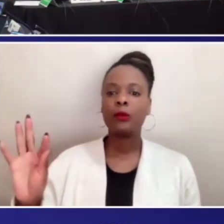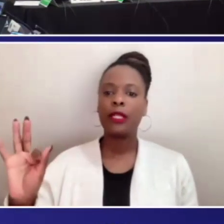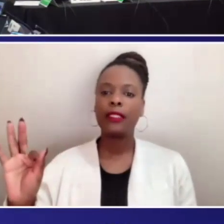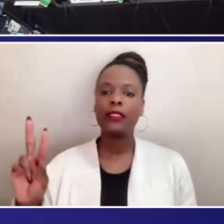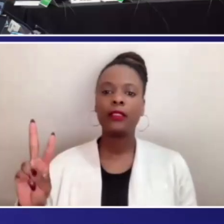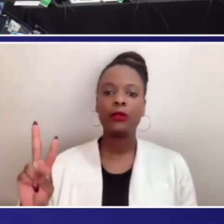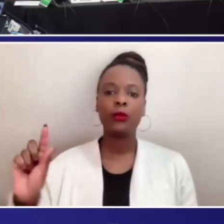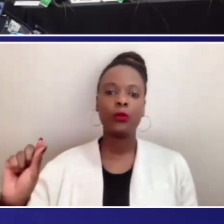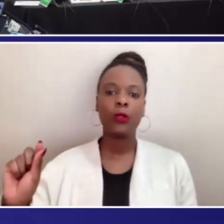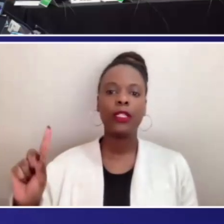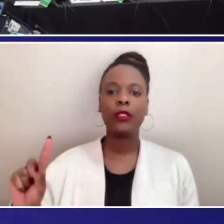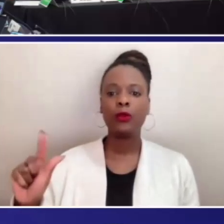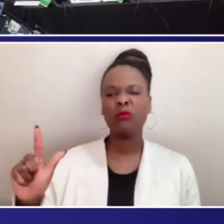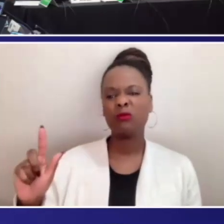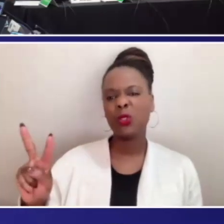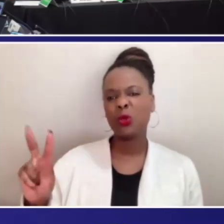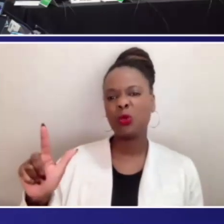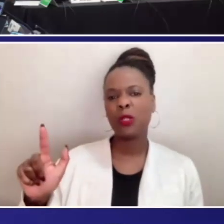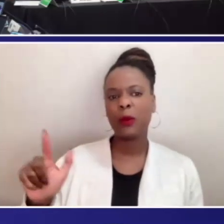That paper, there we go. It's up on the screen.